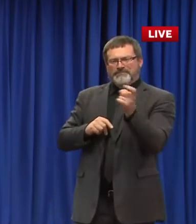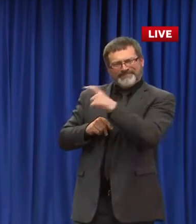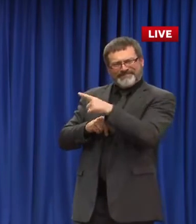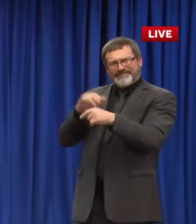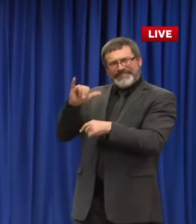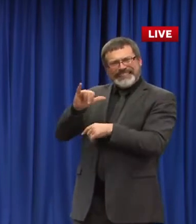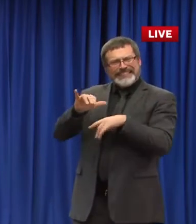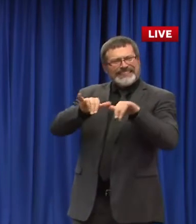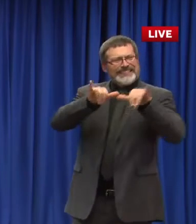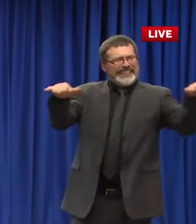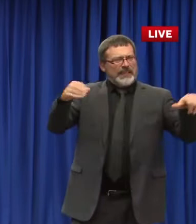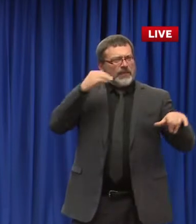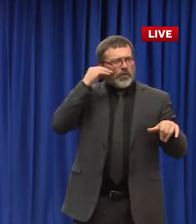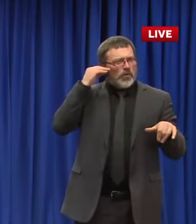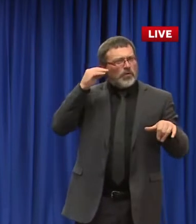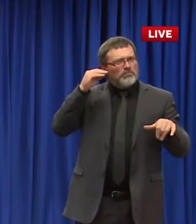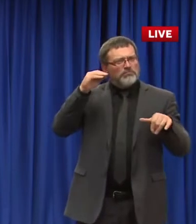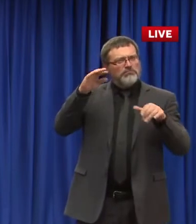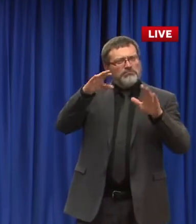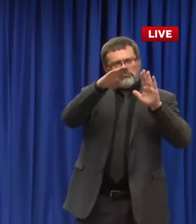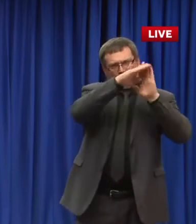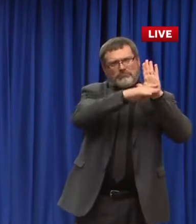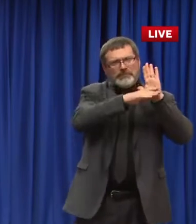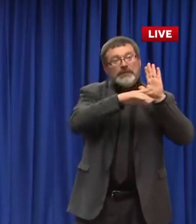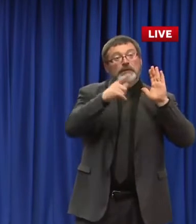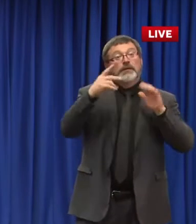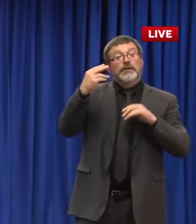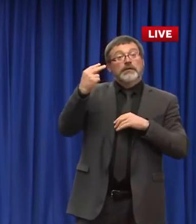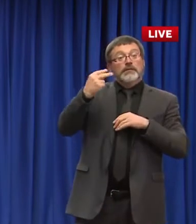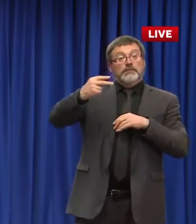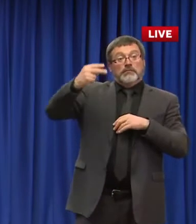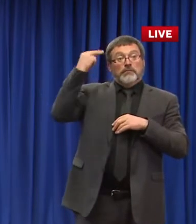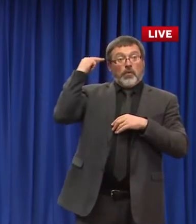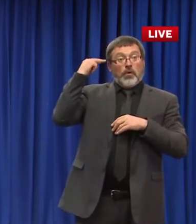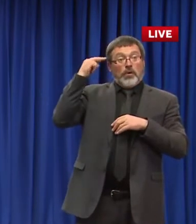CAN YOU DESCRIBE YOUR OUTLOOK FOR THE STAY-AT-HOME ORDER HOLIDAY WEEKEND ENDS.